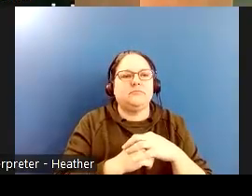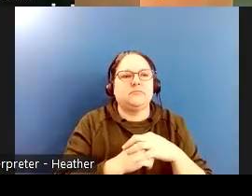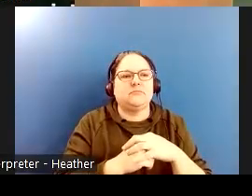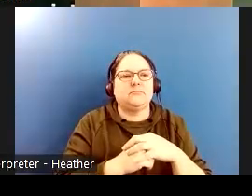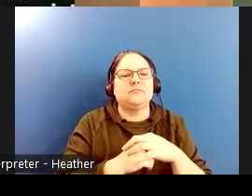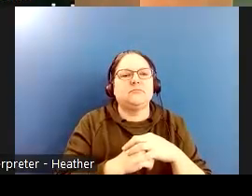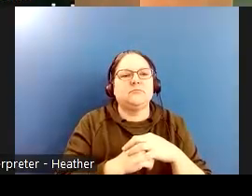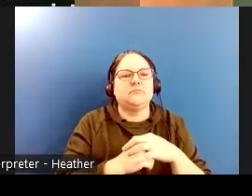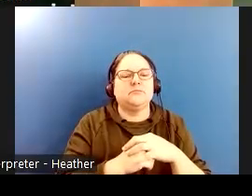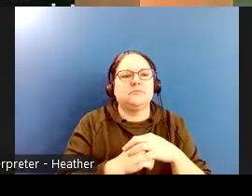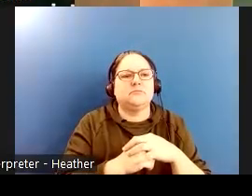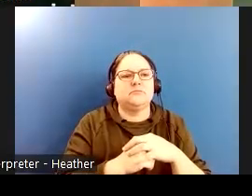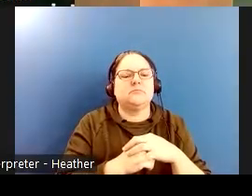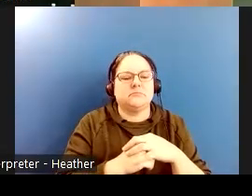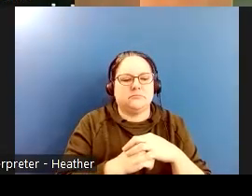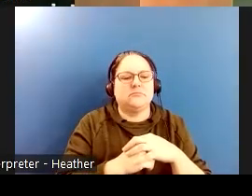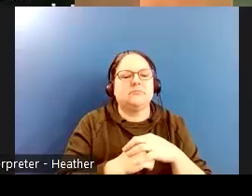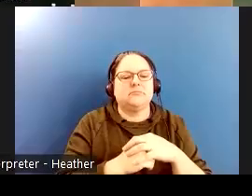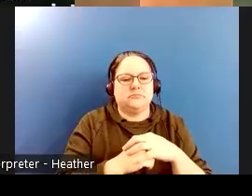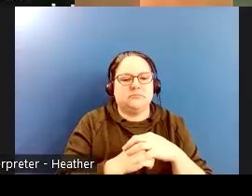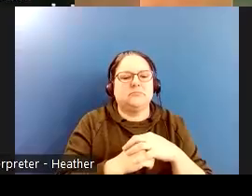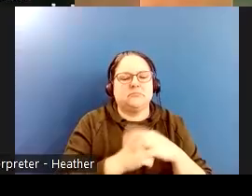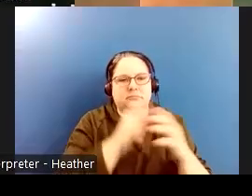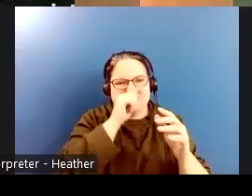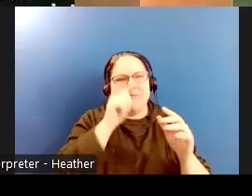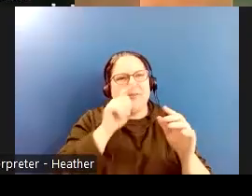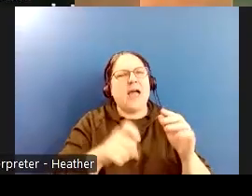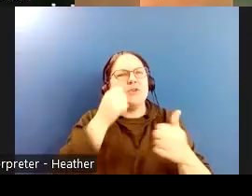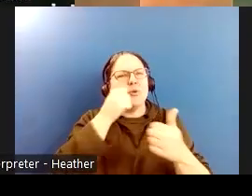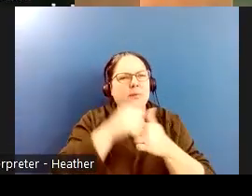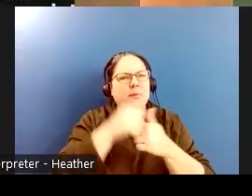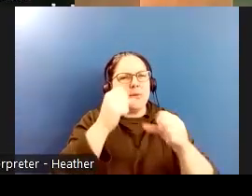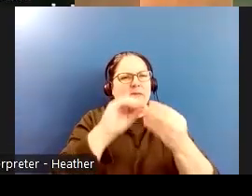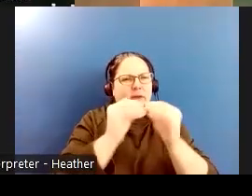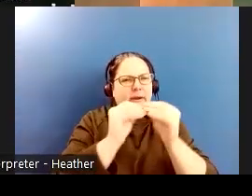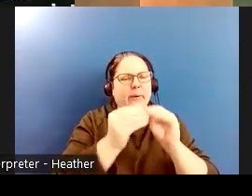uh I had to remind myself about the statistical stuff, right? So, you know, mediation, moderation,